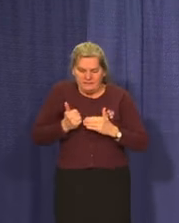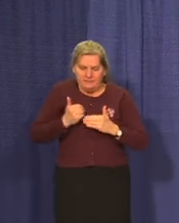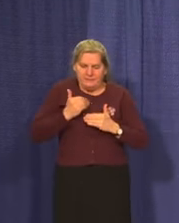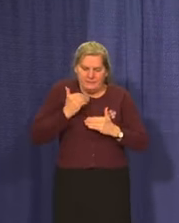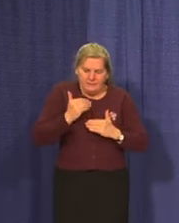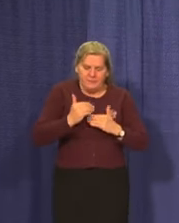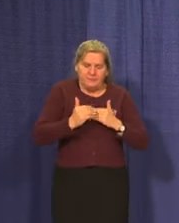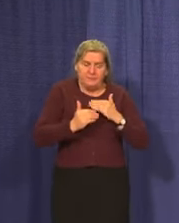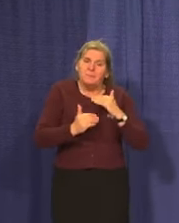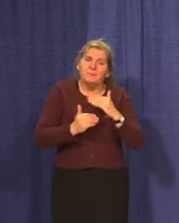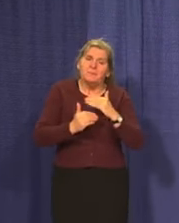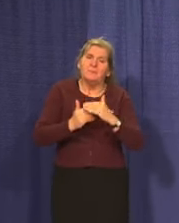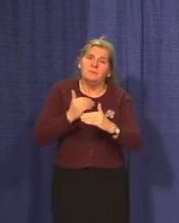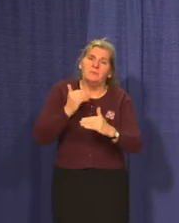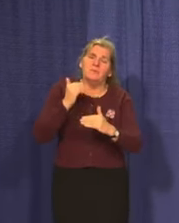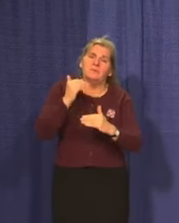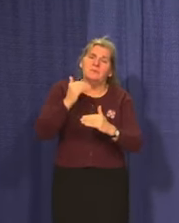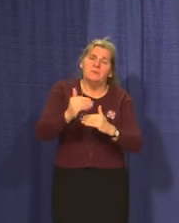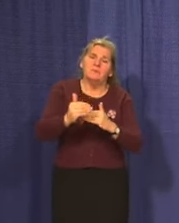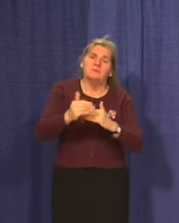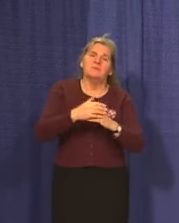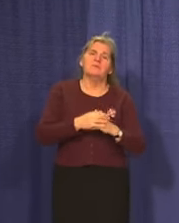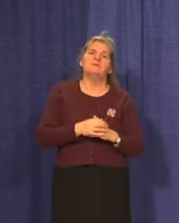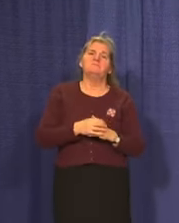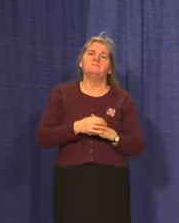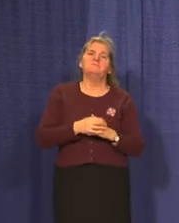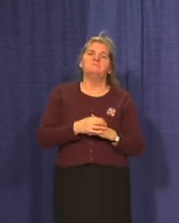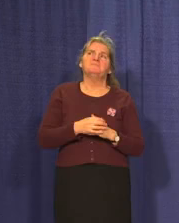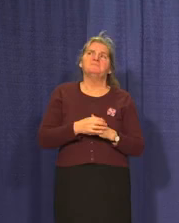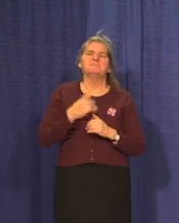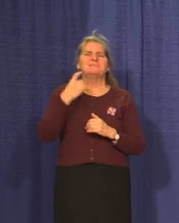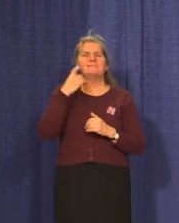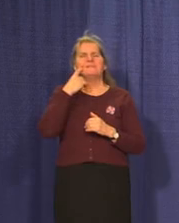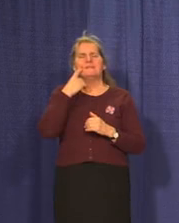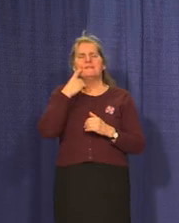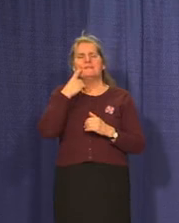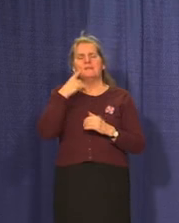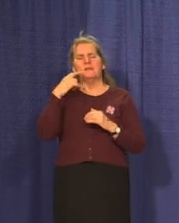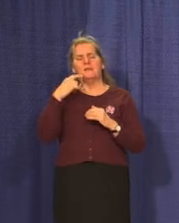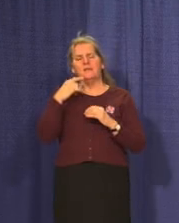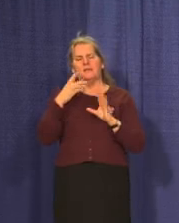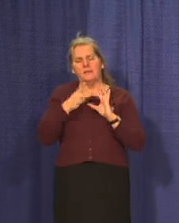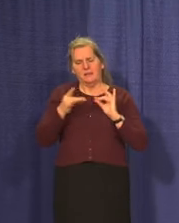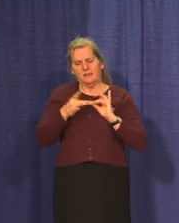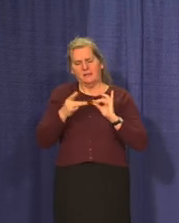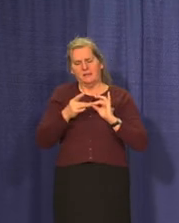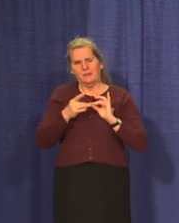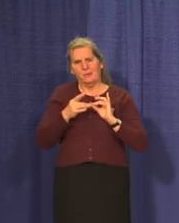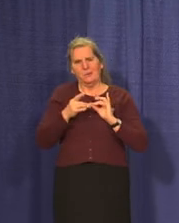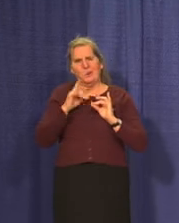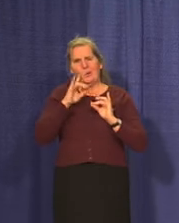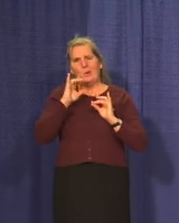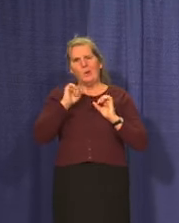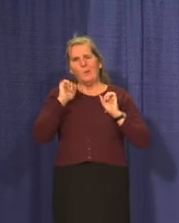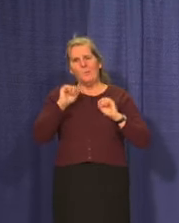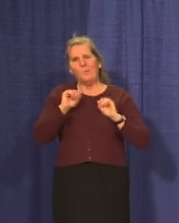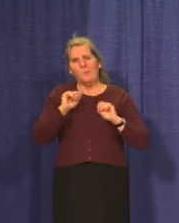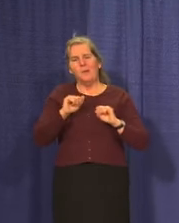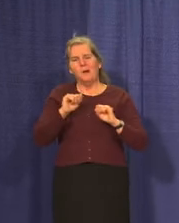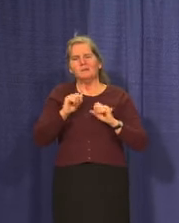FORWARD. AS MENTIONED THE OTHER DAY, WE ARE LOOKING AT A POTENTIAL MASK POLICY AND WE WILL SHORTLY